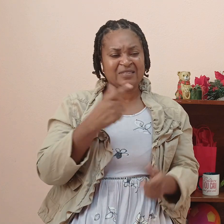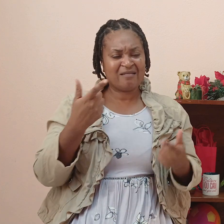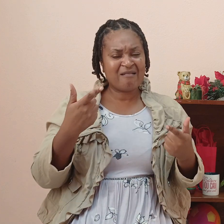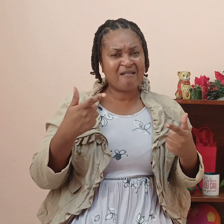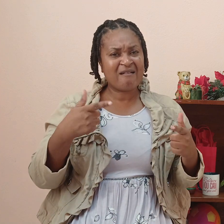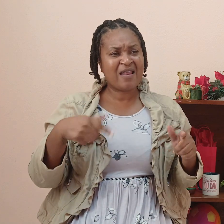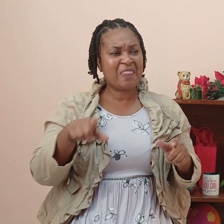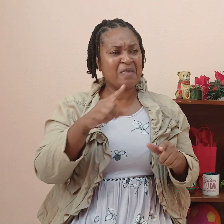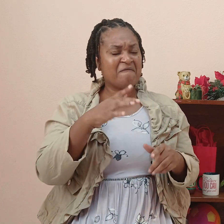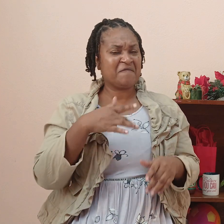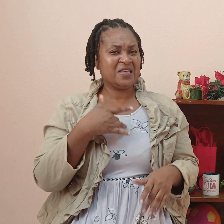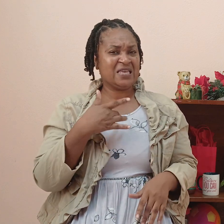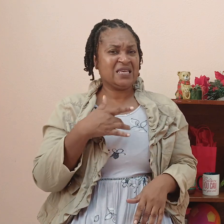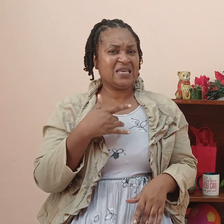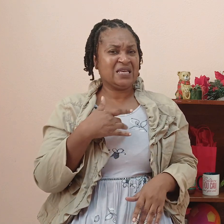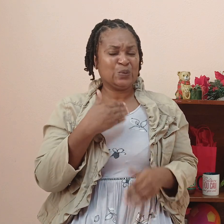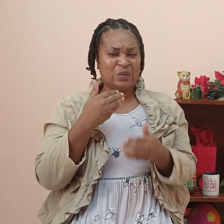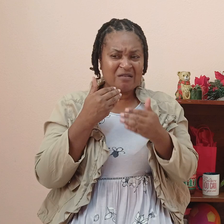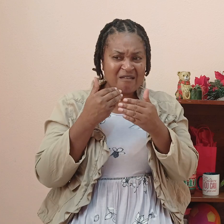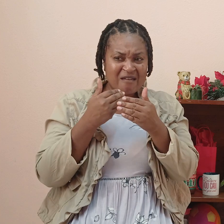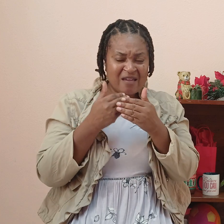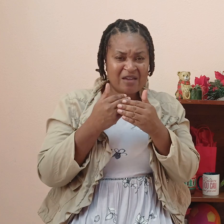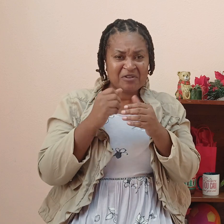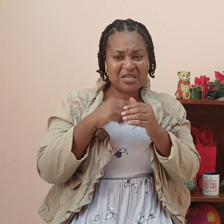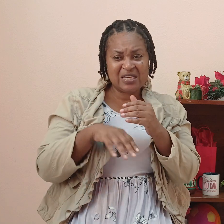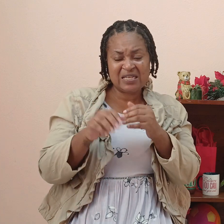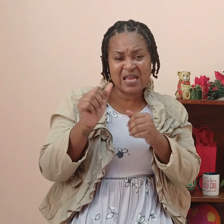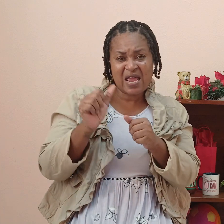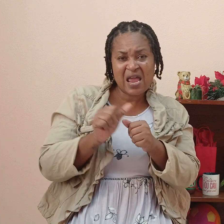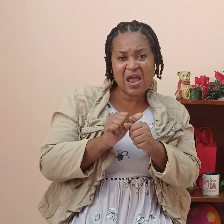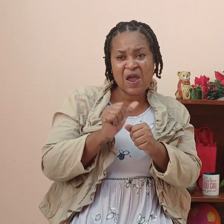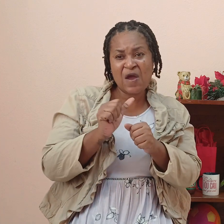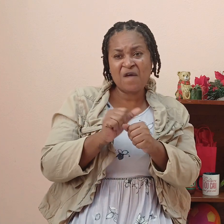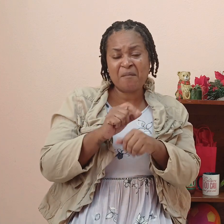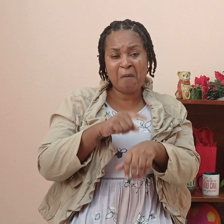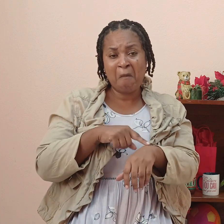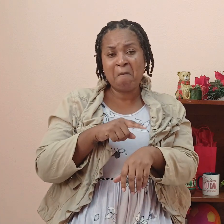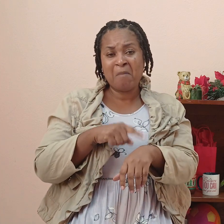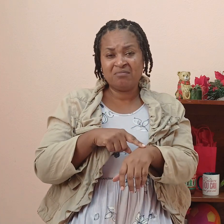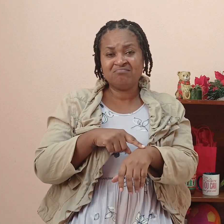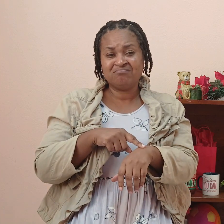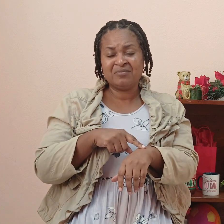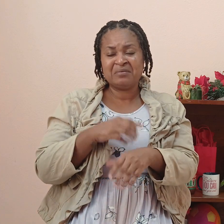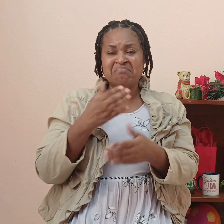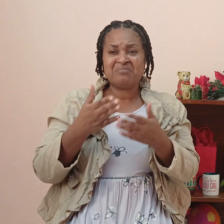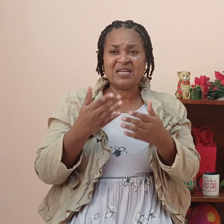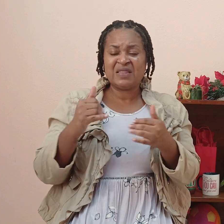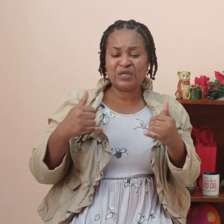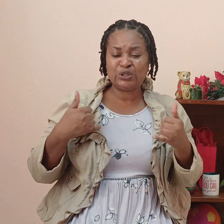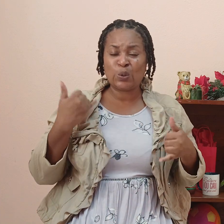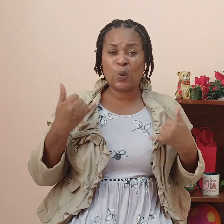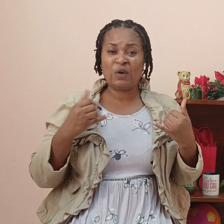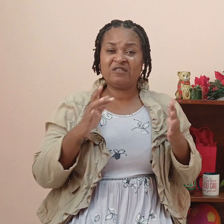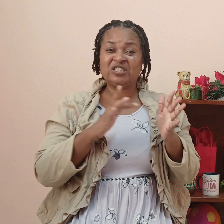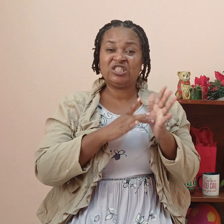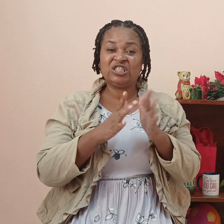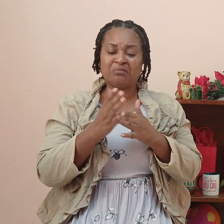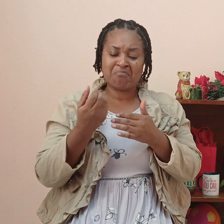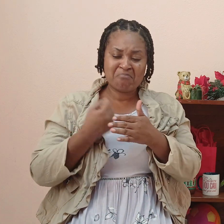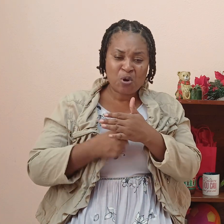Your nearness in every moment, and may the joy of Jesus’ birth bring light into their hearts.